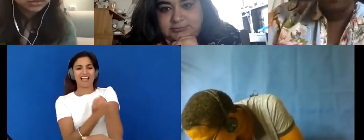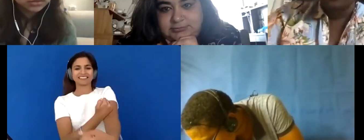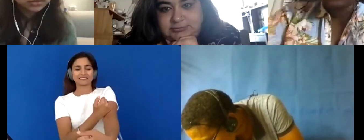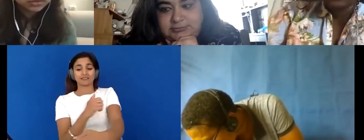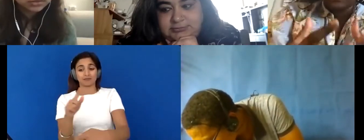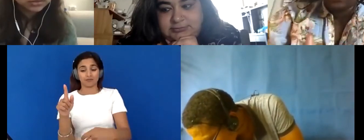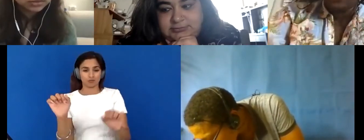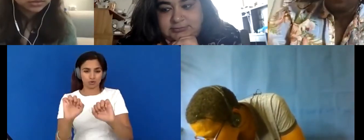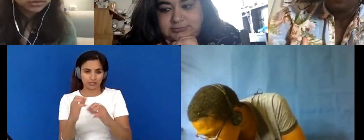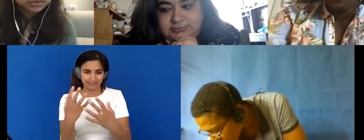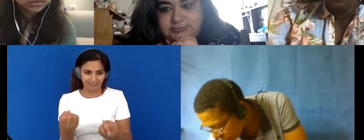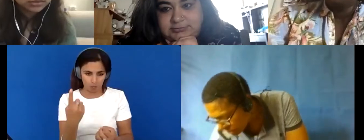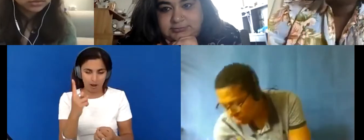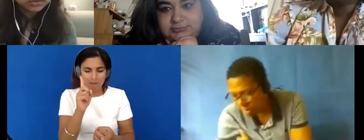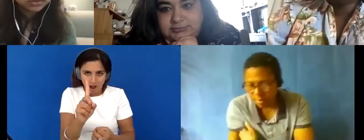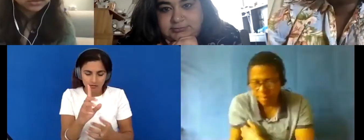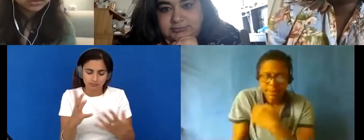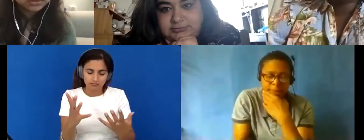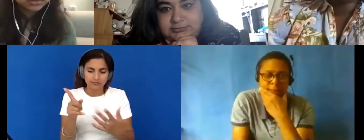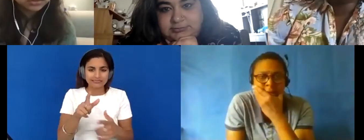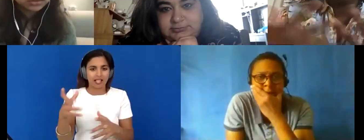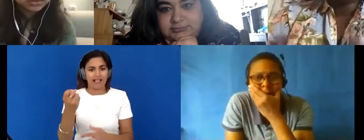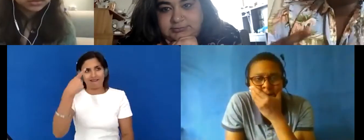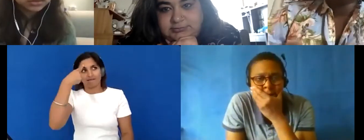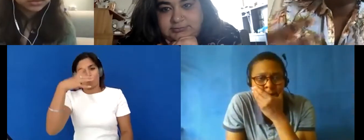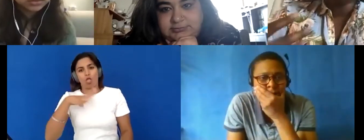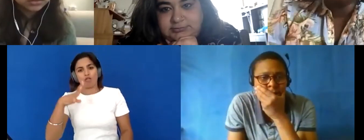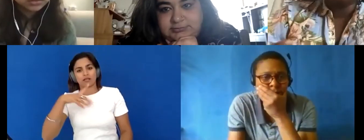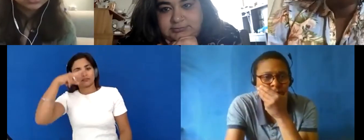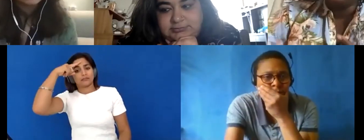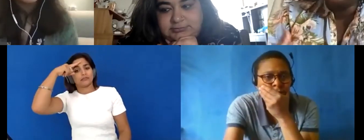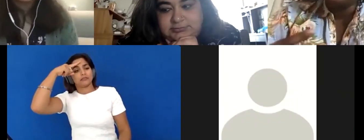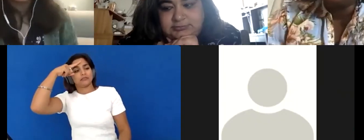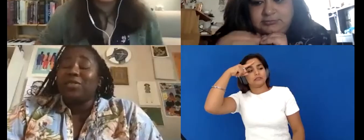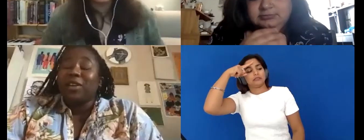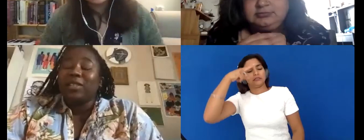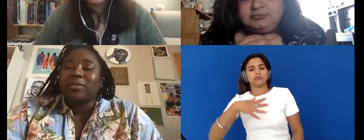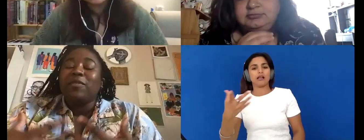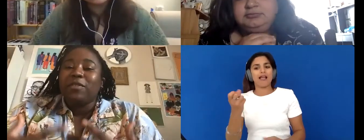because they are rightfully concerned about the histories of racism even if